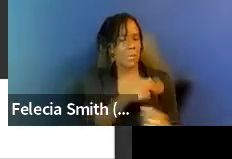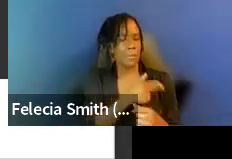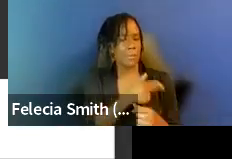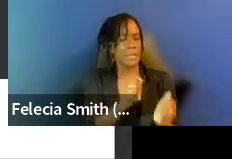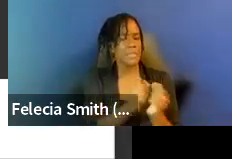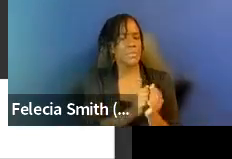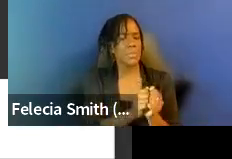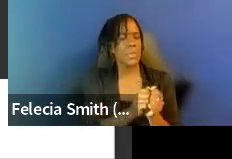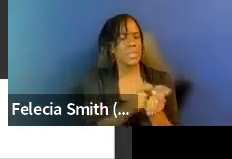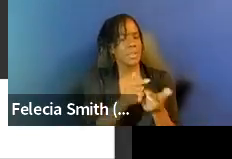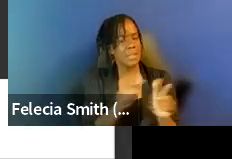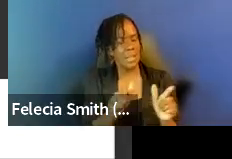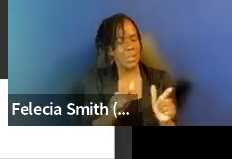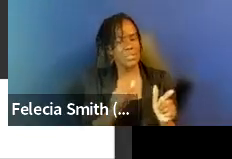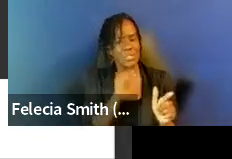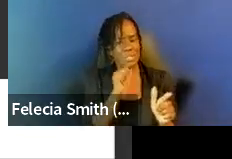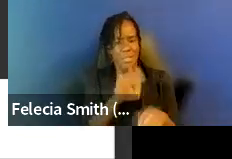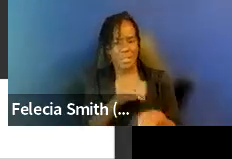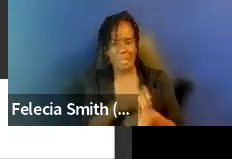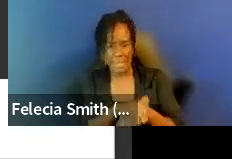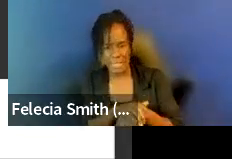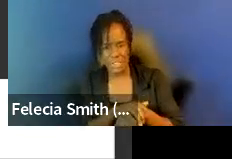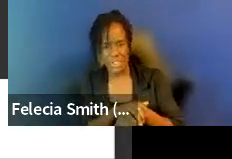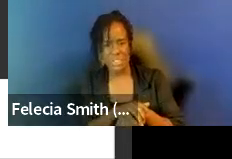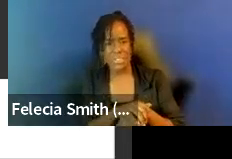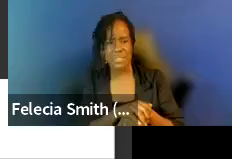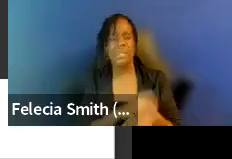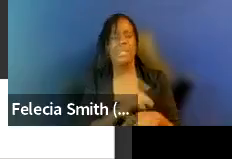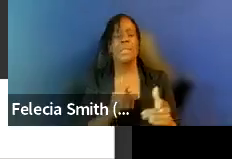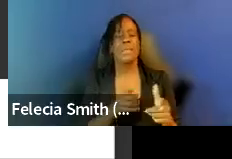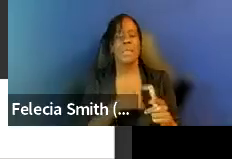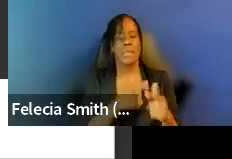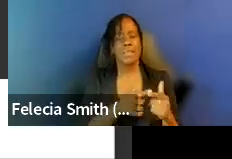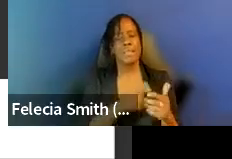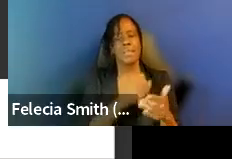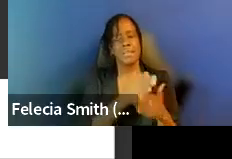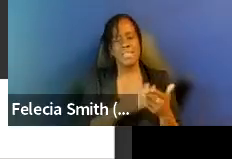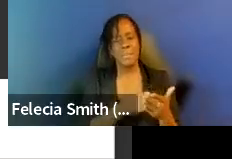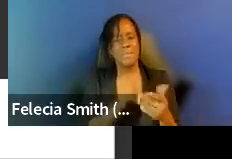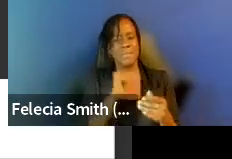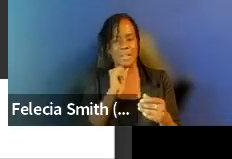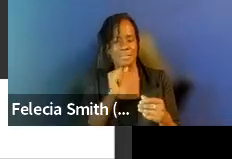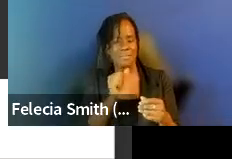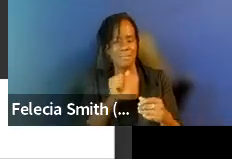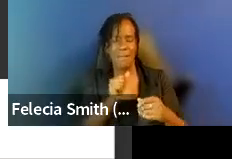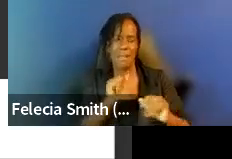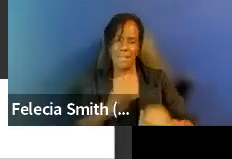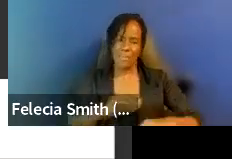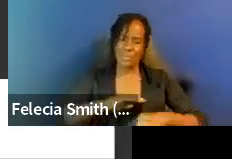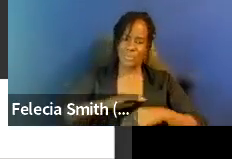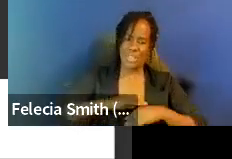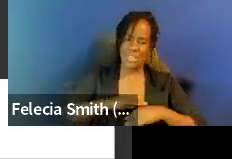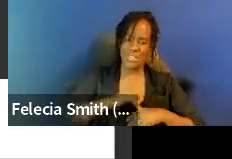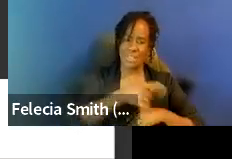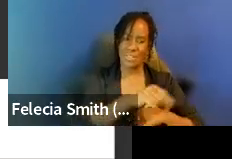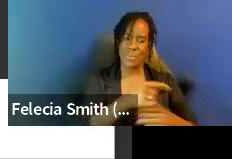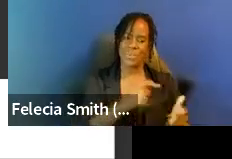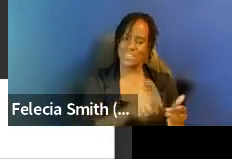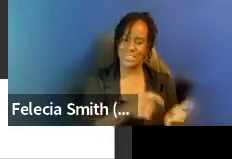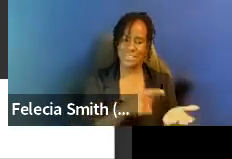here specifically, deaf and hard of hearing patients true telehealth. I will talk about a few of these later in detail.